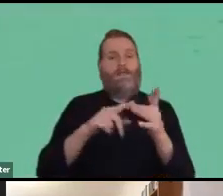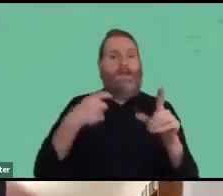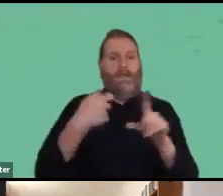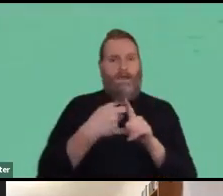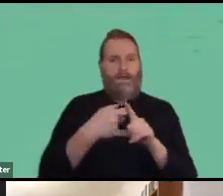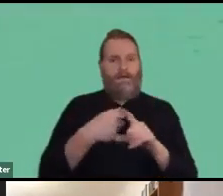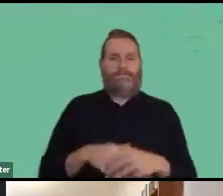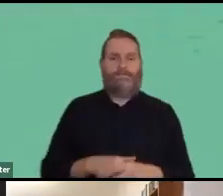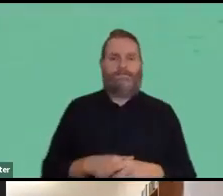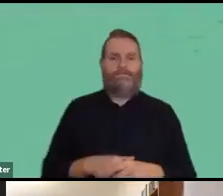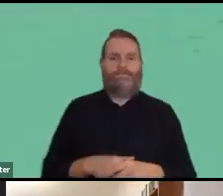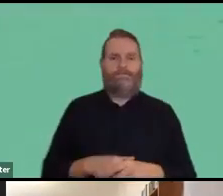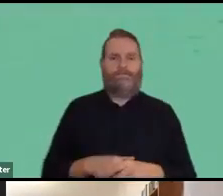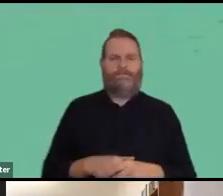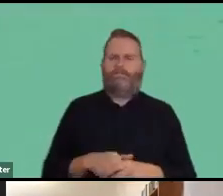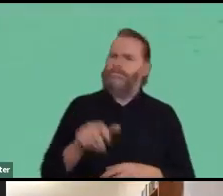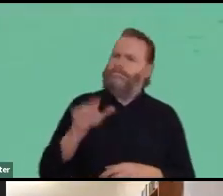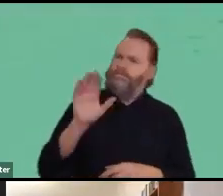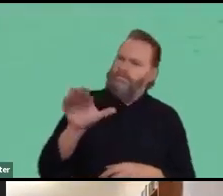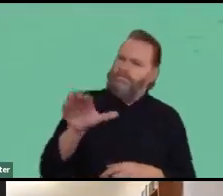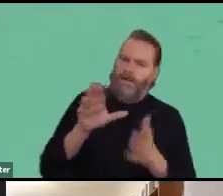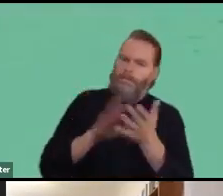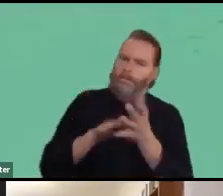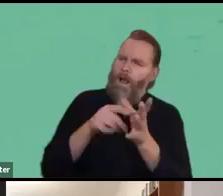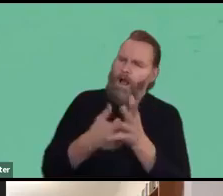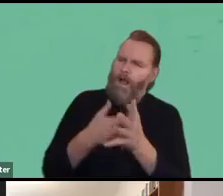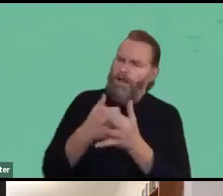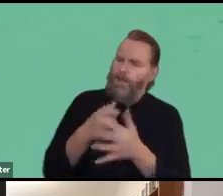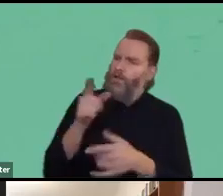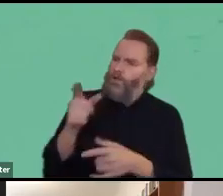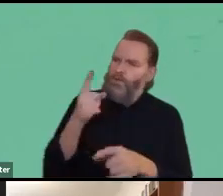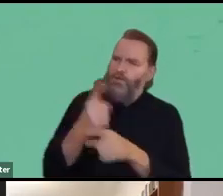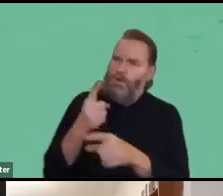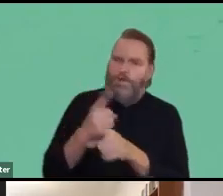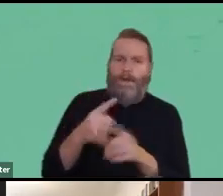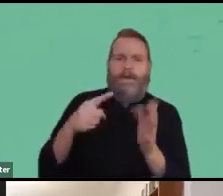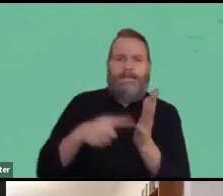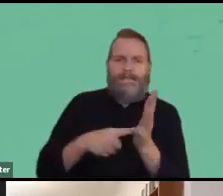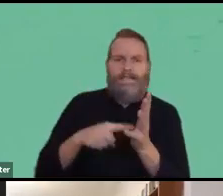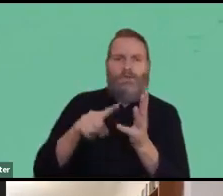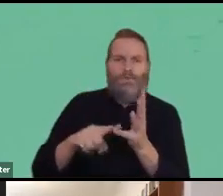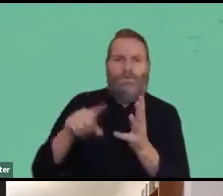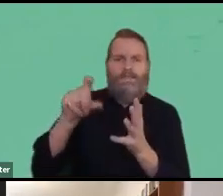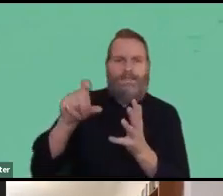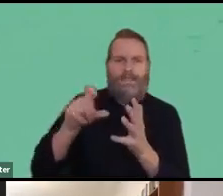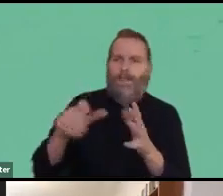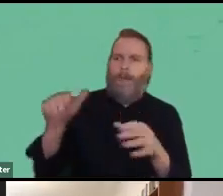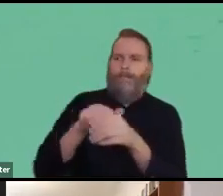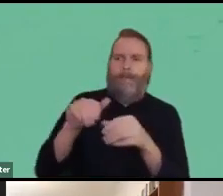Mark commented about the TUC public sector unions meeting on Monday uh to discuss a coordinated